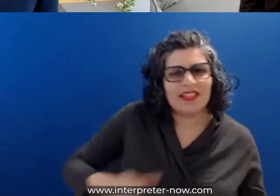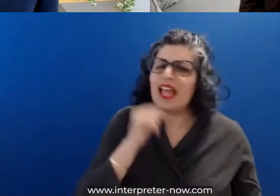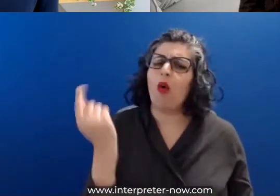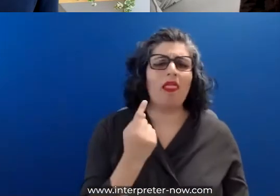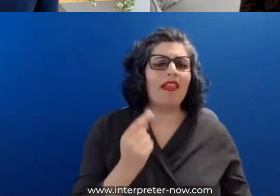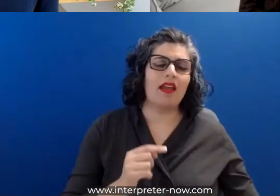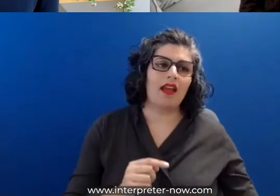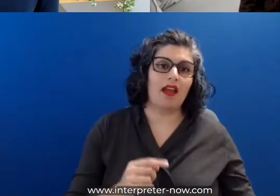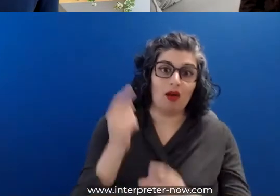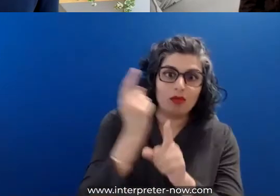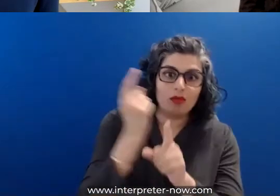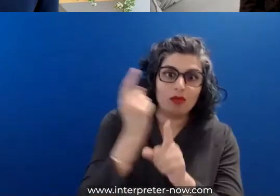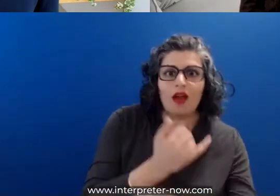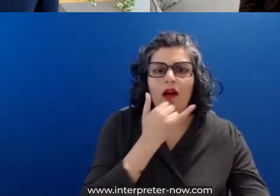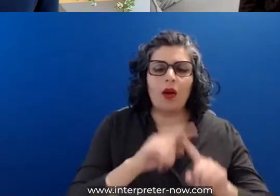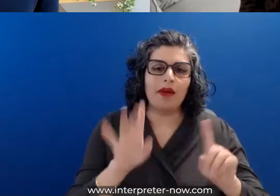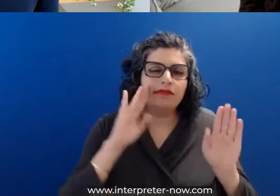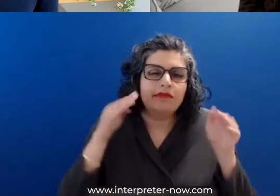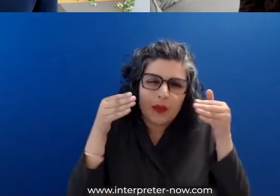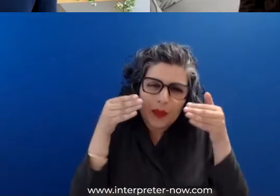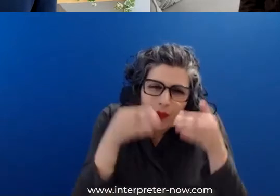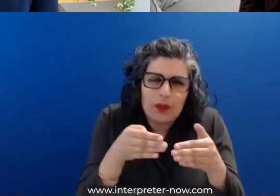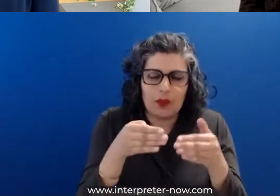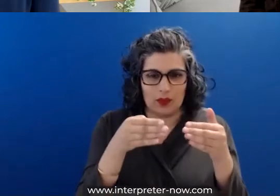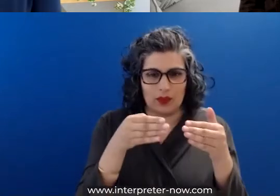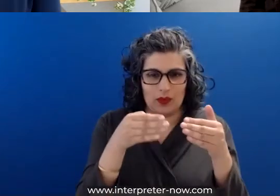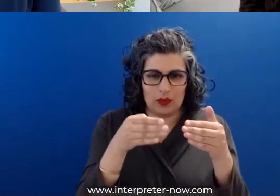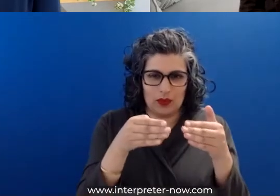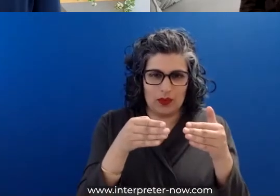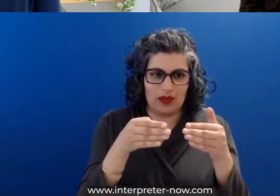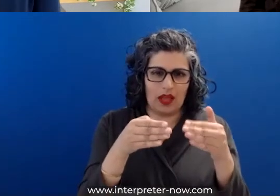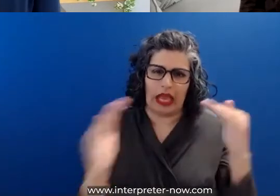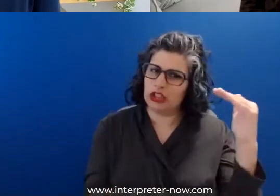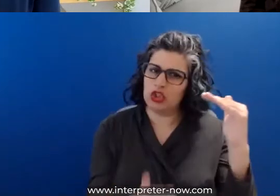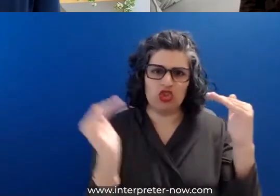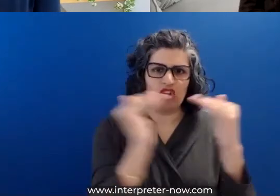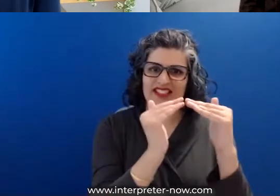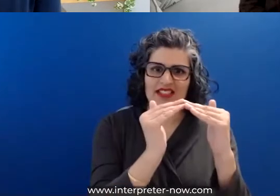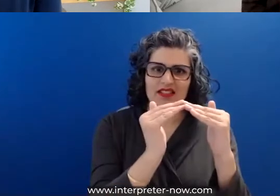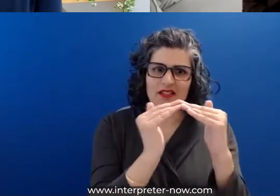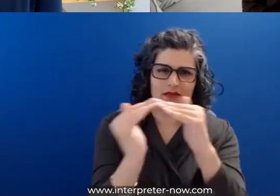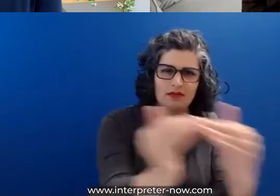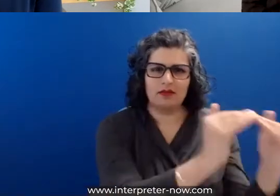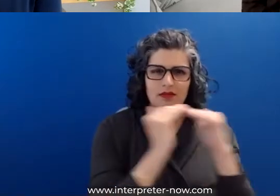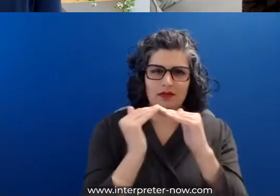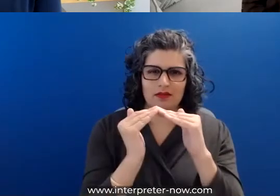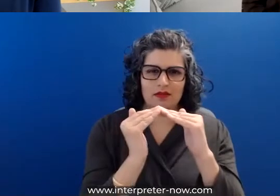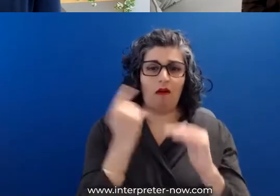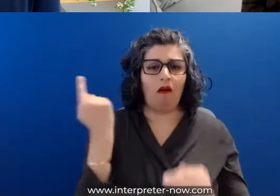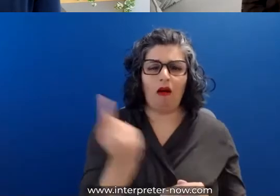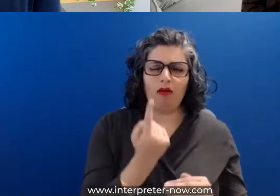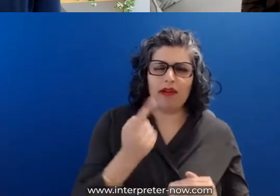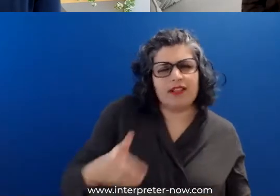a particular focus unwaveringly on justice as a principle. I always had an innate sense